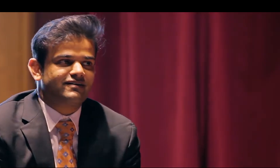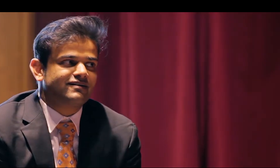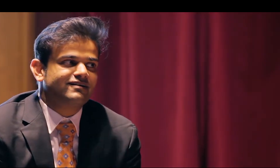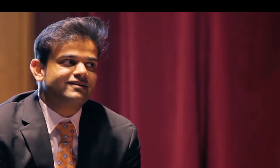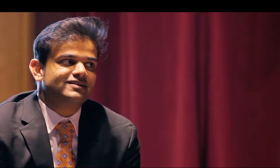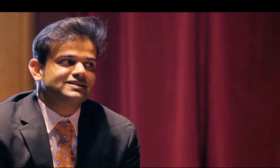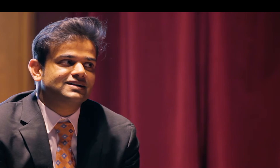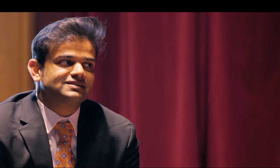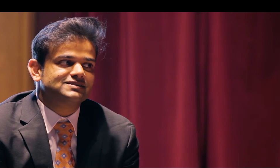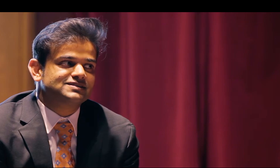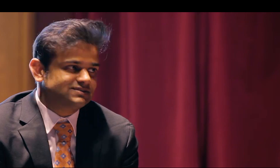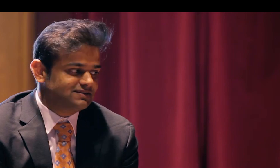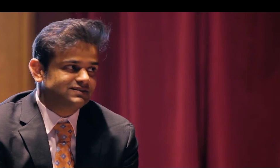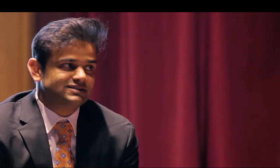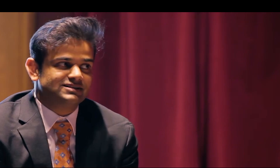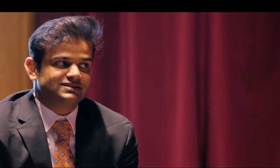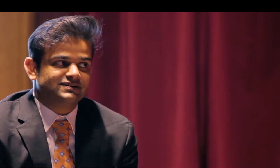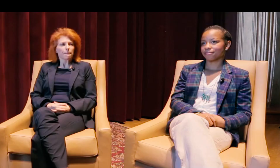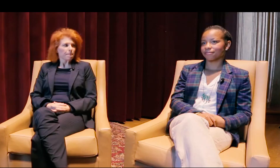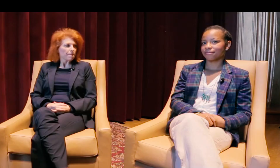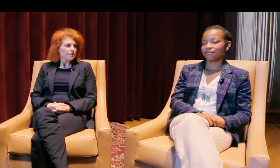Okay, describe, could you describe yourself in one word?